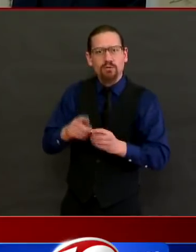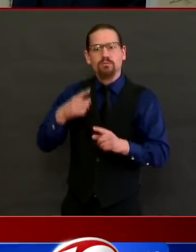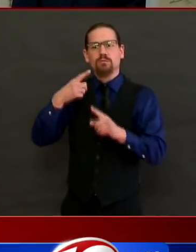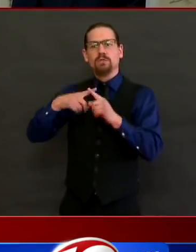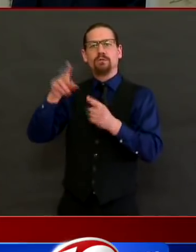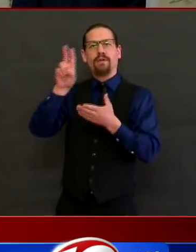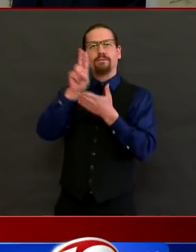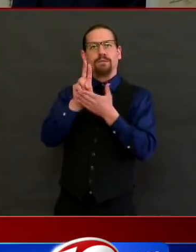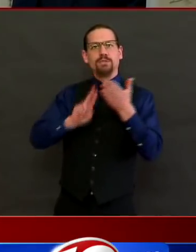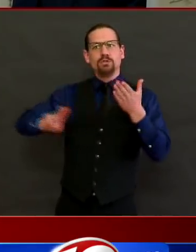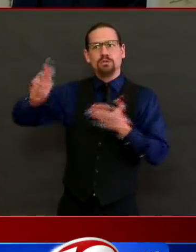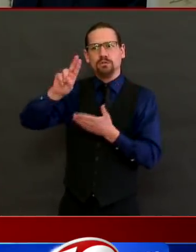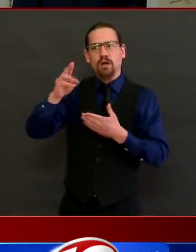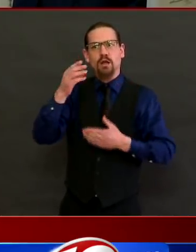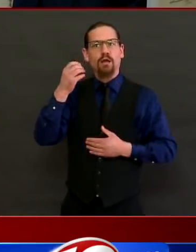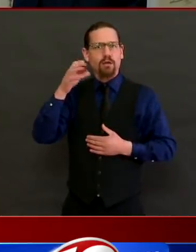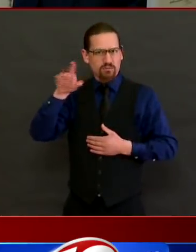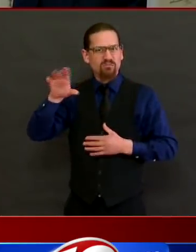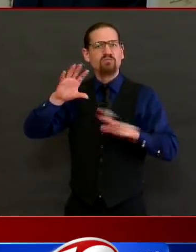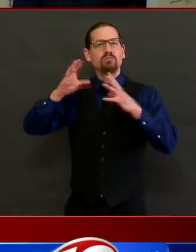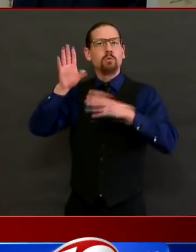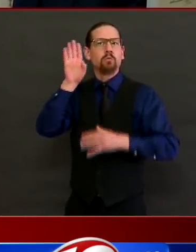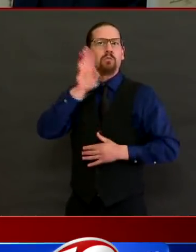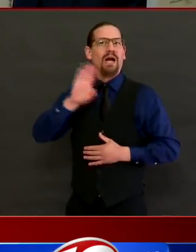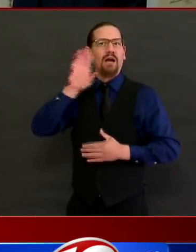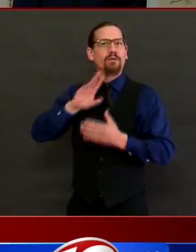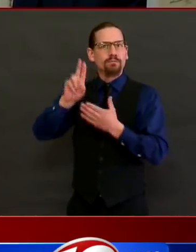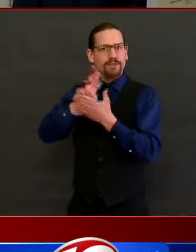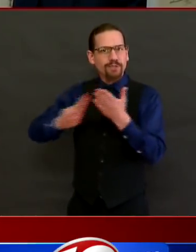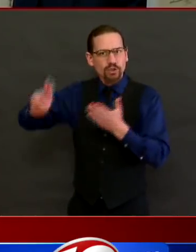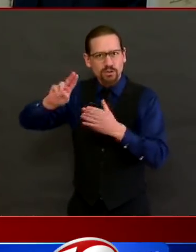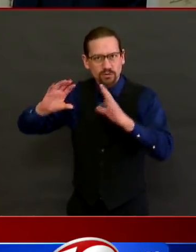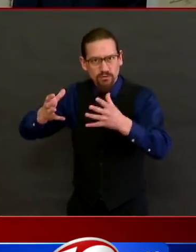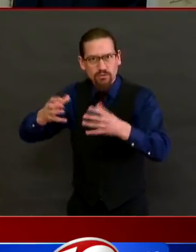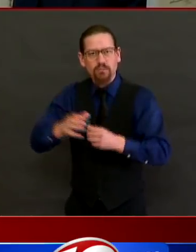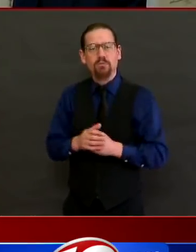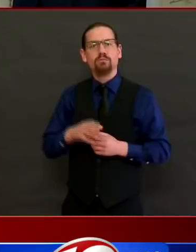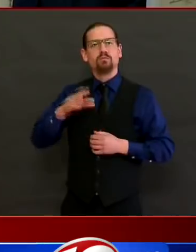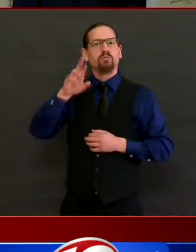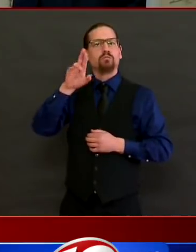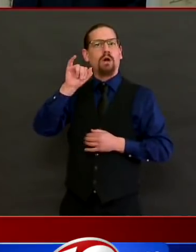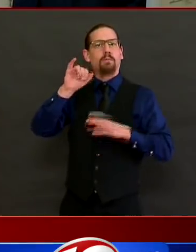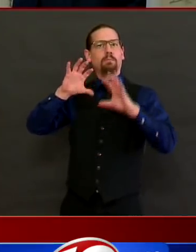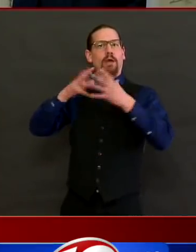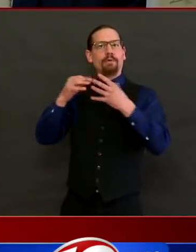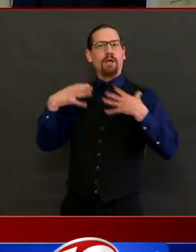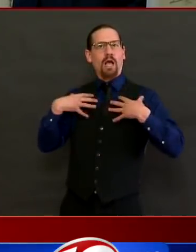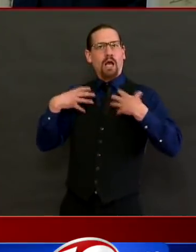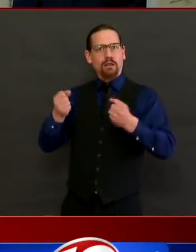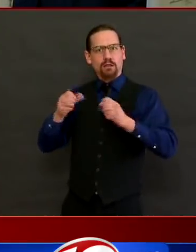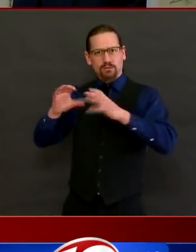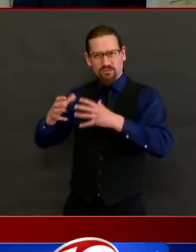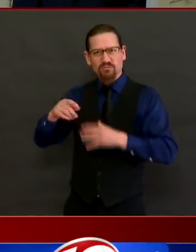HUGE SHOUT OUT OF THINGS TO BROWN UNIVERSITY. I CALLED YOU OVER A MONTH AGO AND YOU GAVE US YOUR VERY BEST